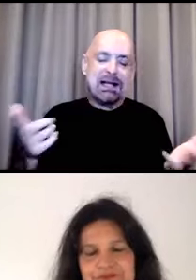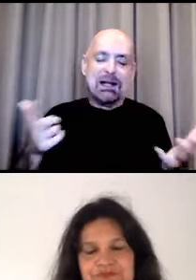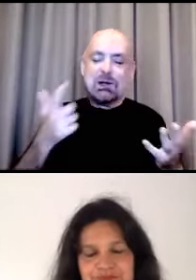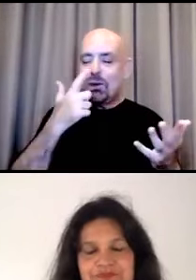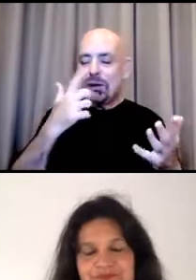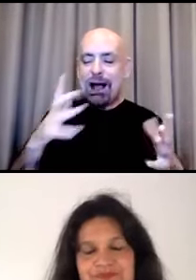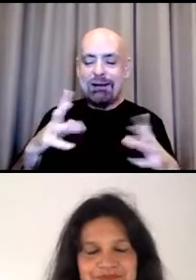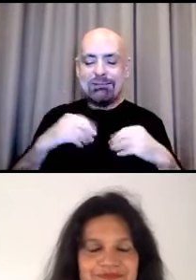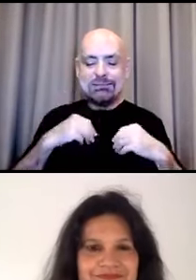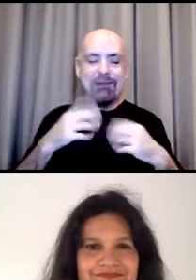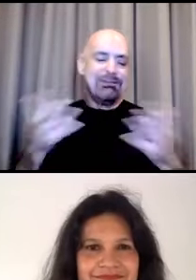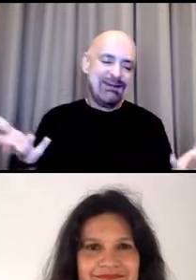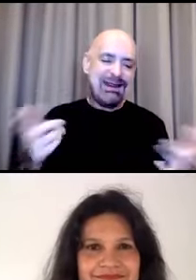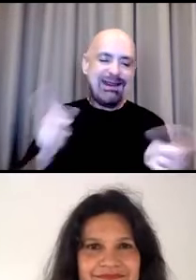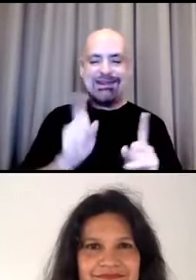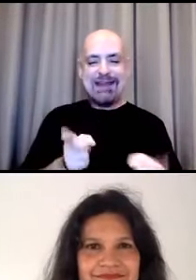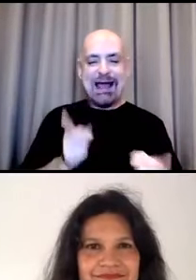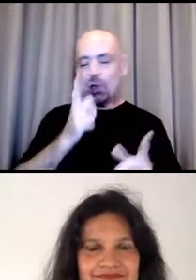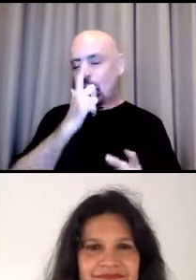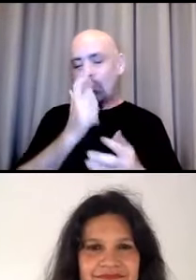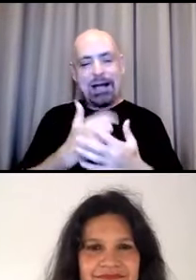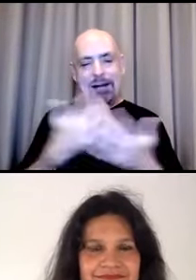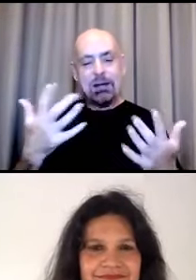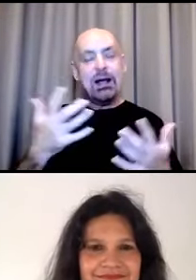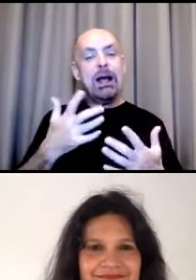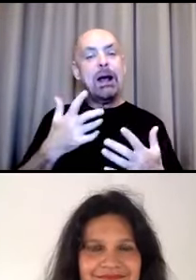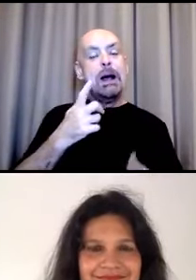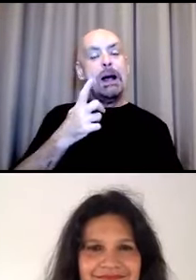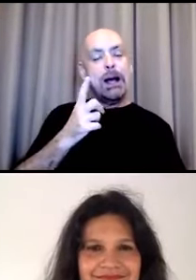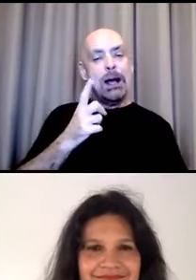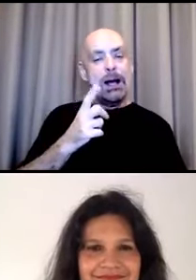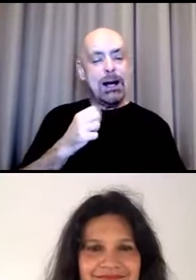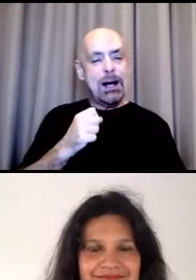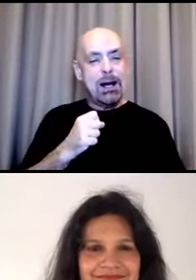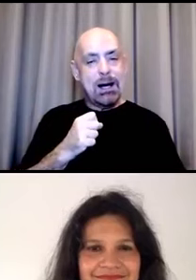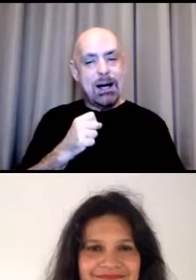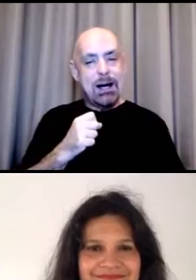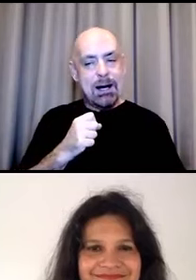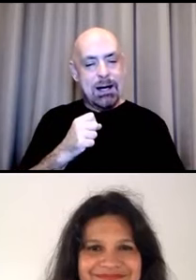trivial at all. They are very big issues but we have to distinguish